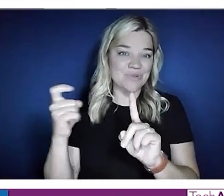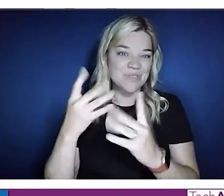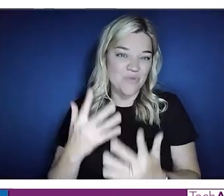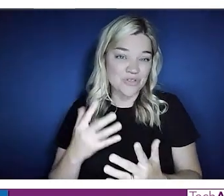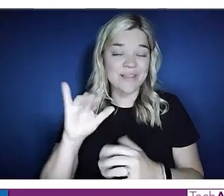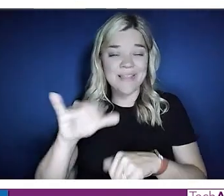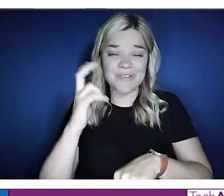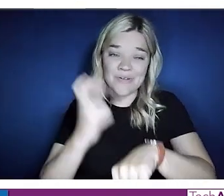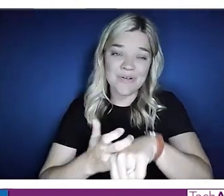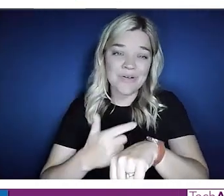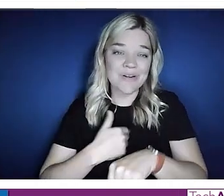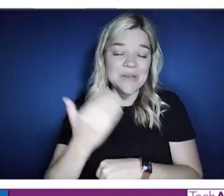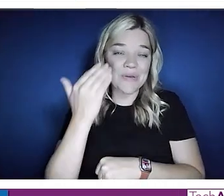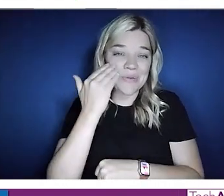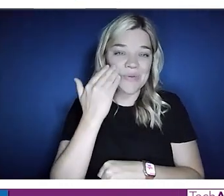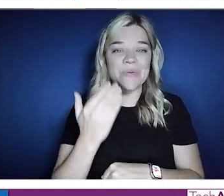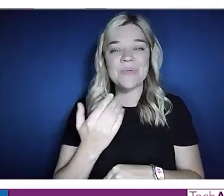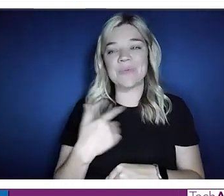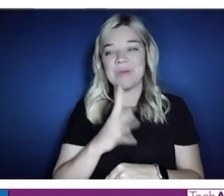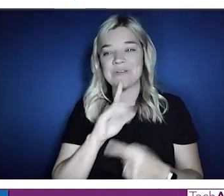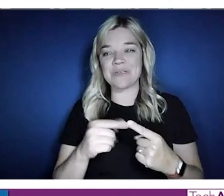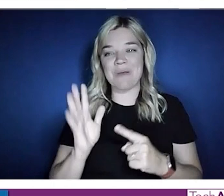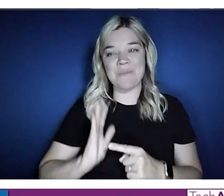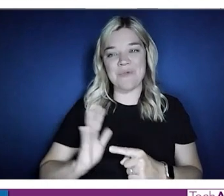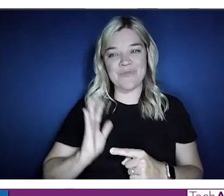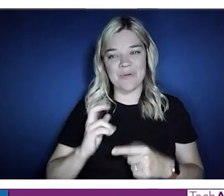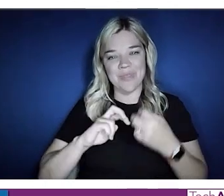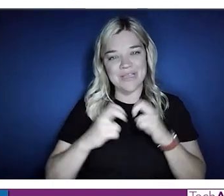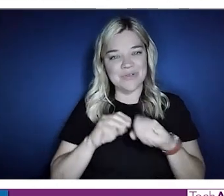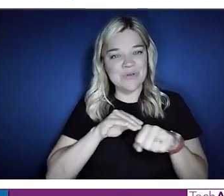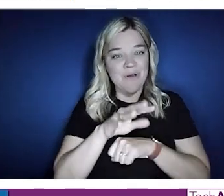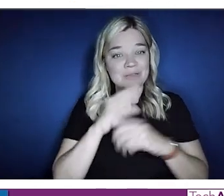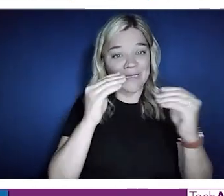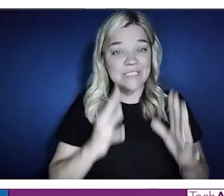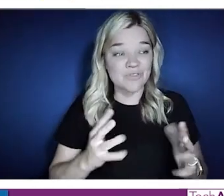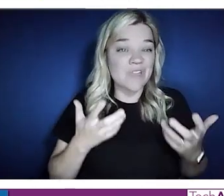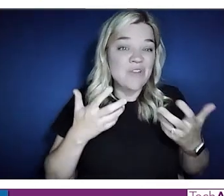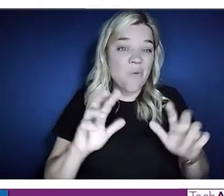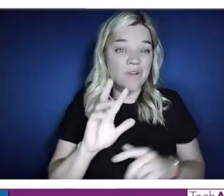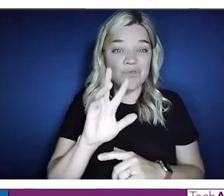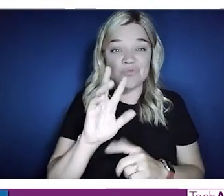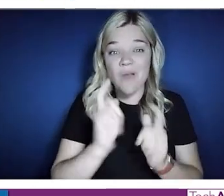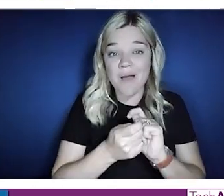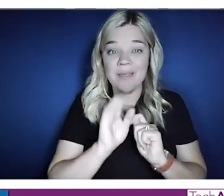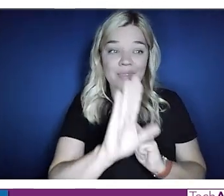I know we've talked about earlier the issues caused by teachers just not wanting to update their curriculum, but like,